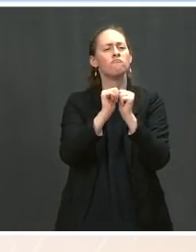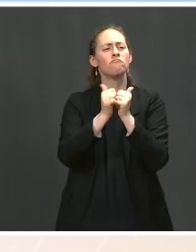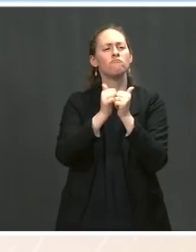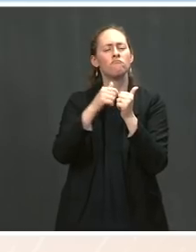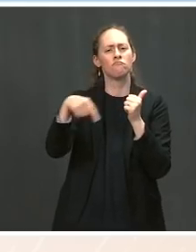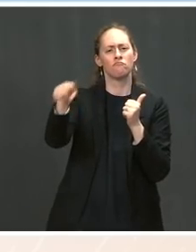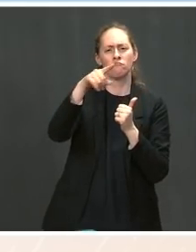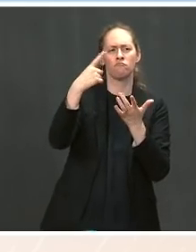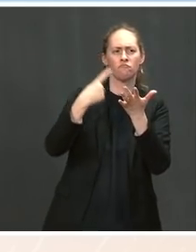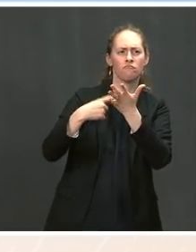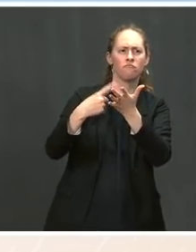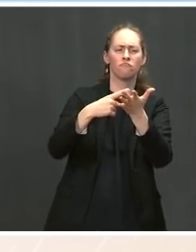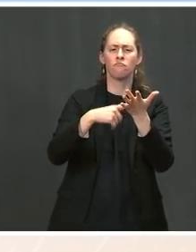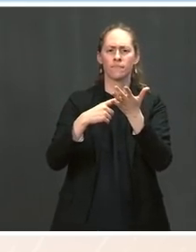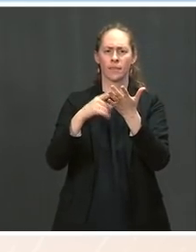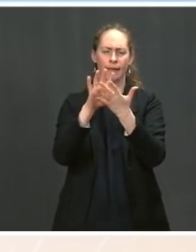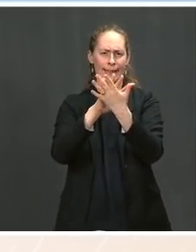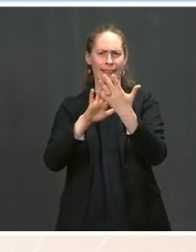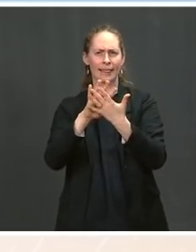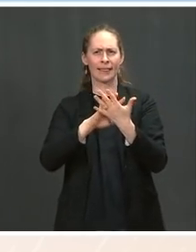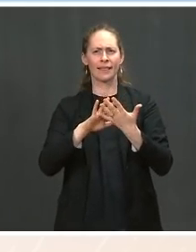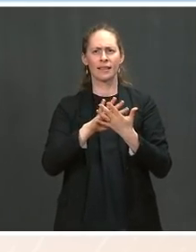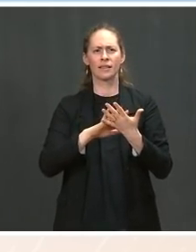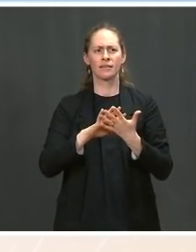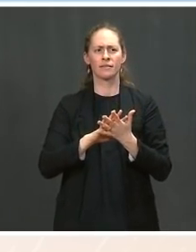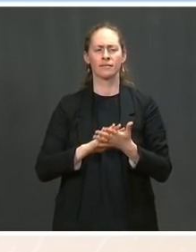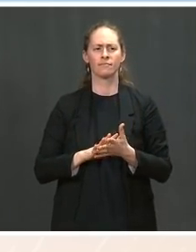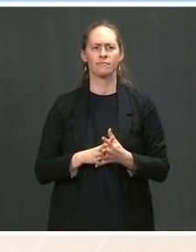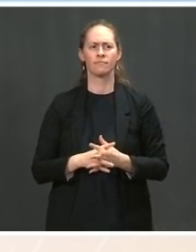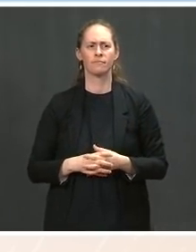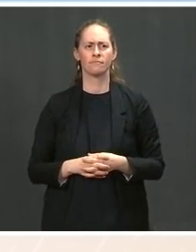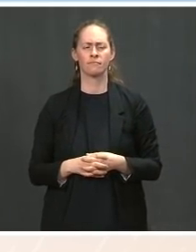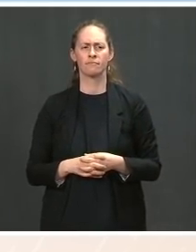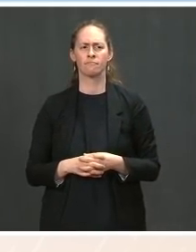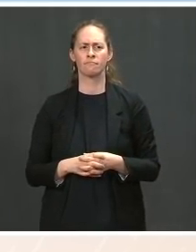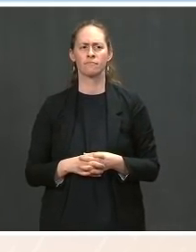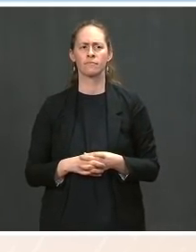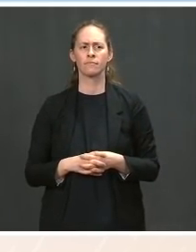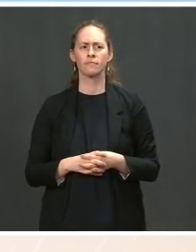Is President Biden prepared to sign a bilateral climate deal